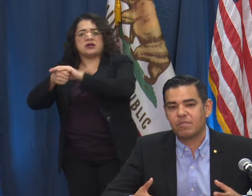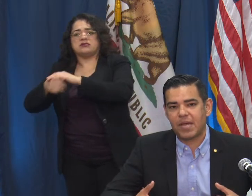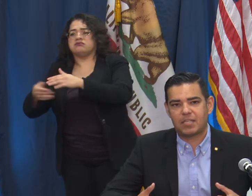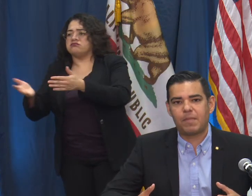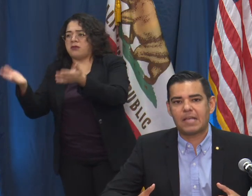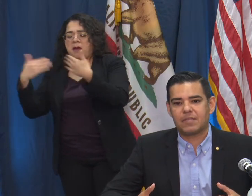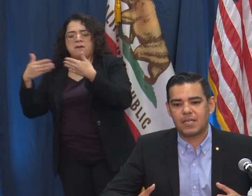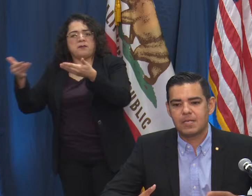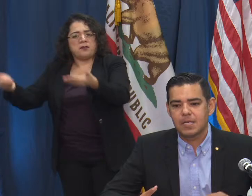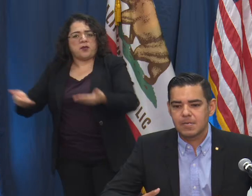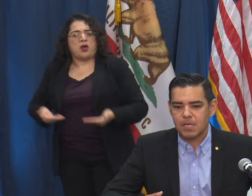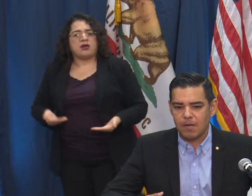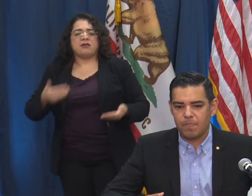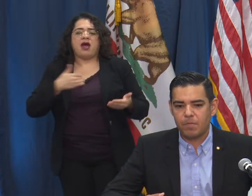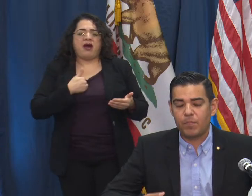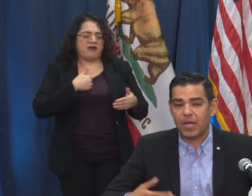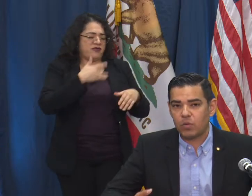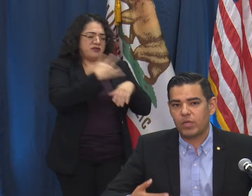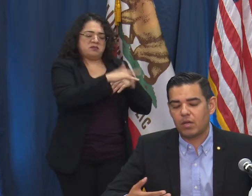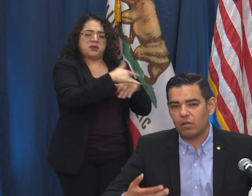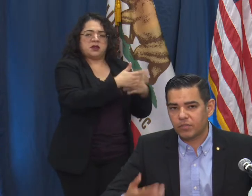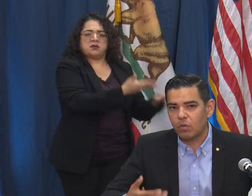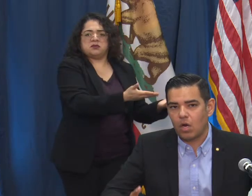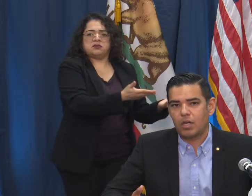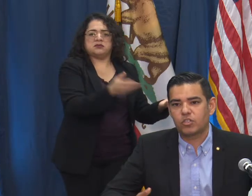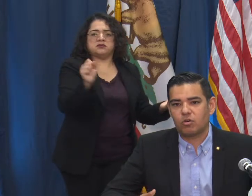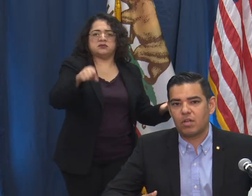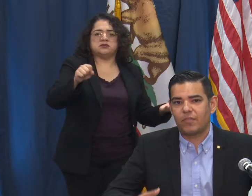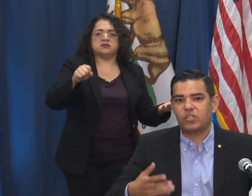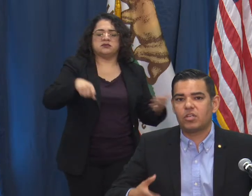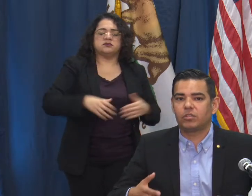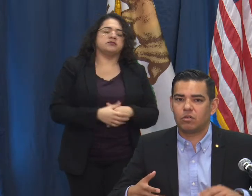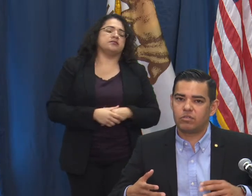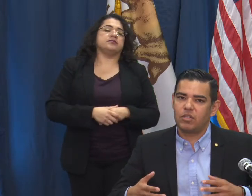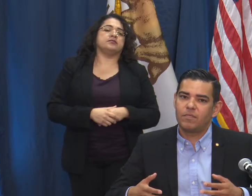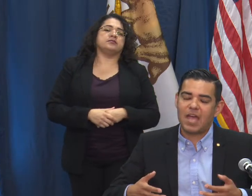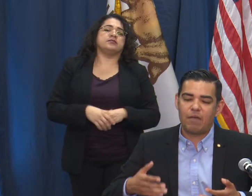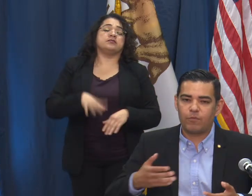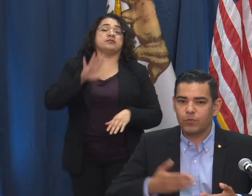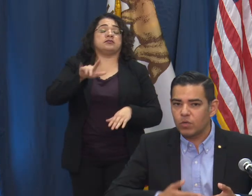the bed capacity, but we also are ensuring that these shelters have food